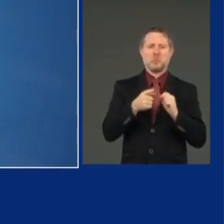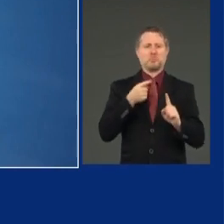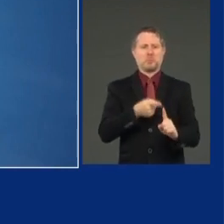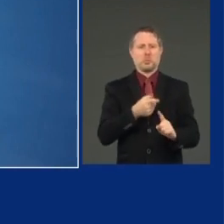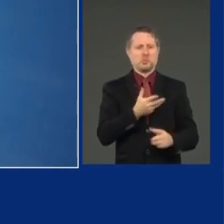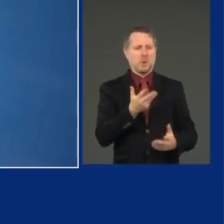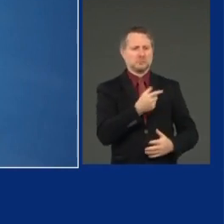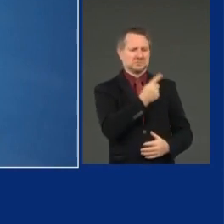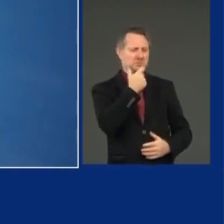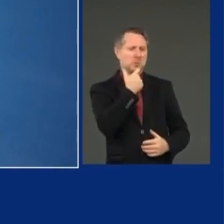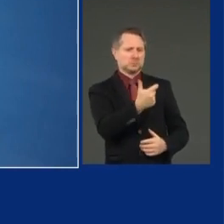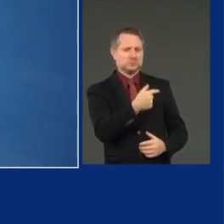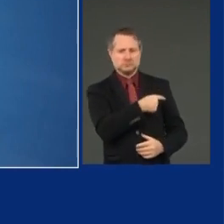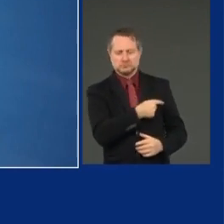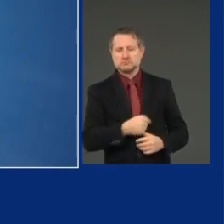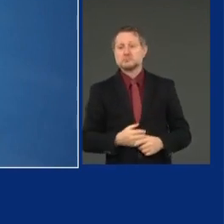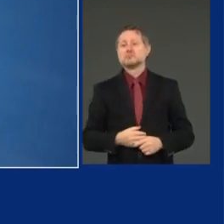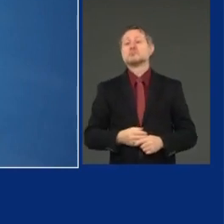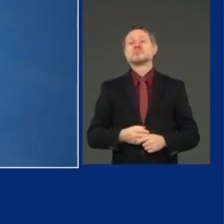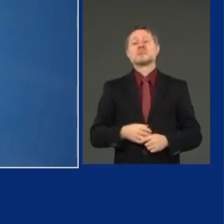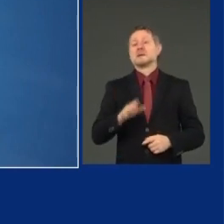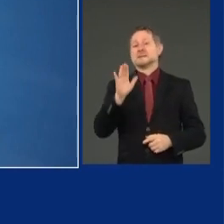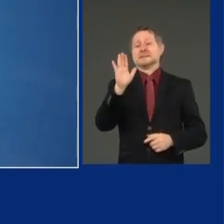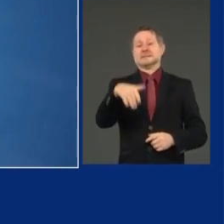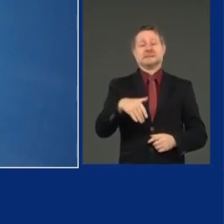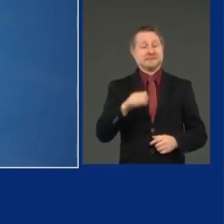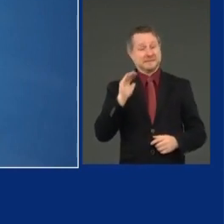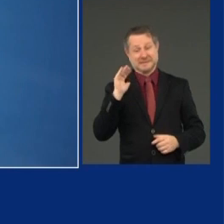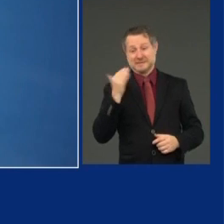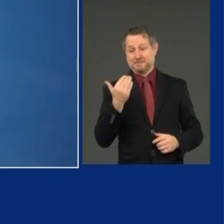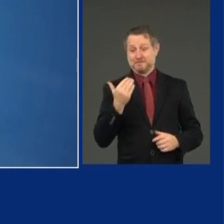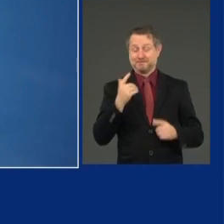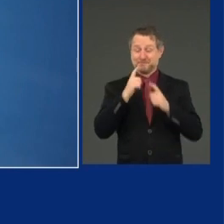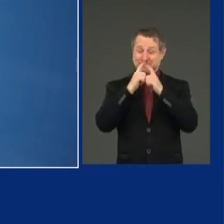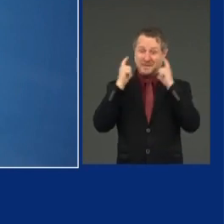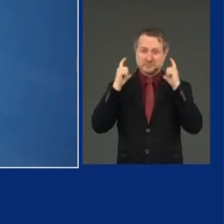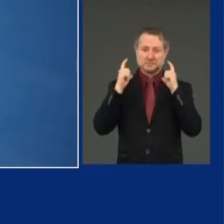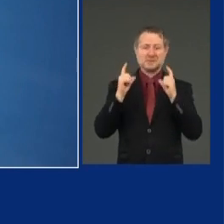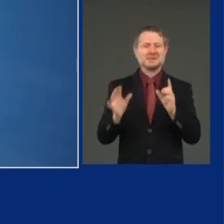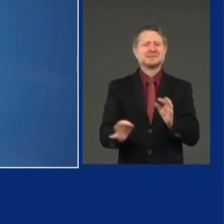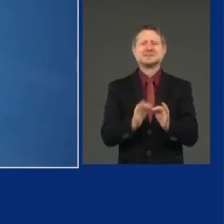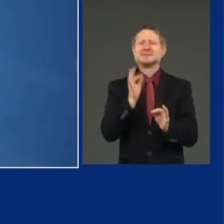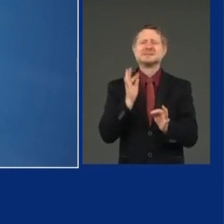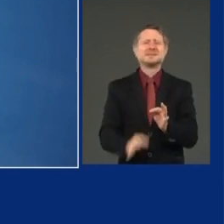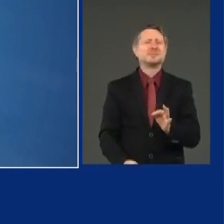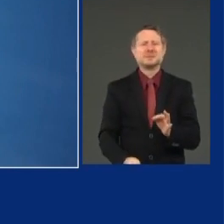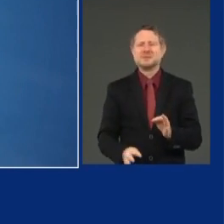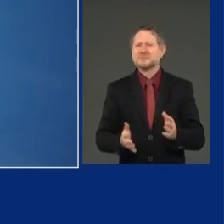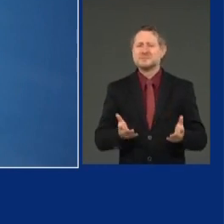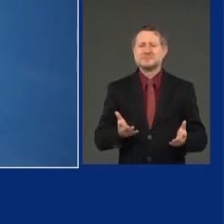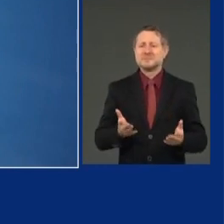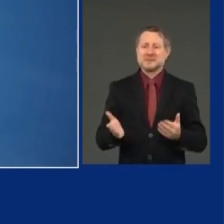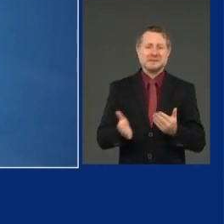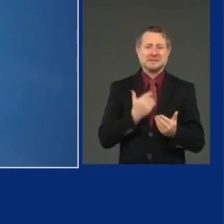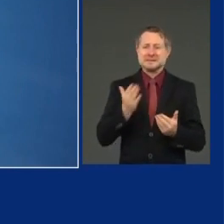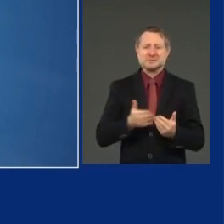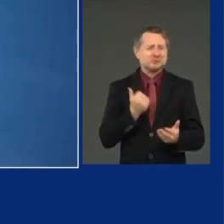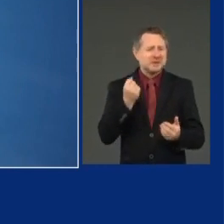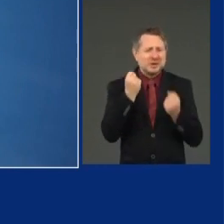HEADING UP A PROJECT THAT SHE'LL REPORT ON IN A MOMENT THAT'S HELPING TO COMMUNICATE THIS MESSAGE.